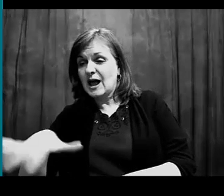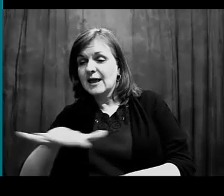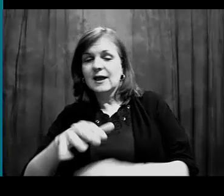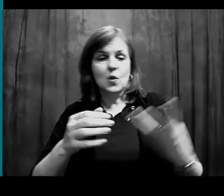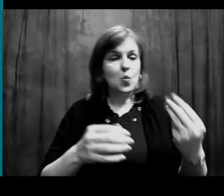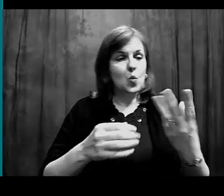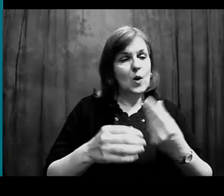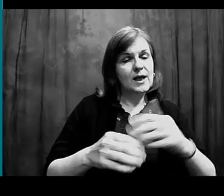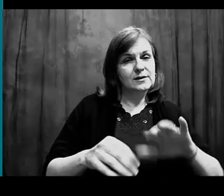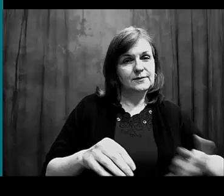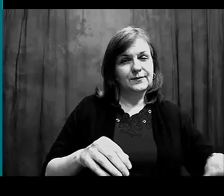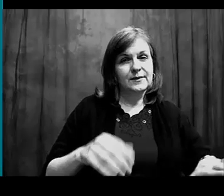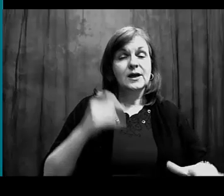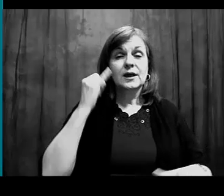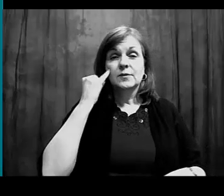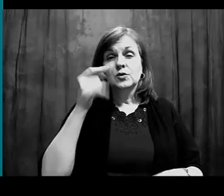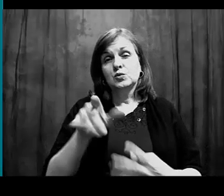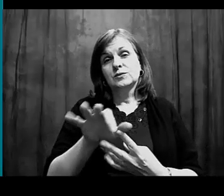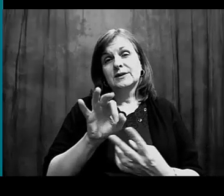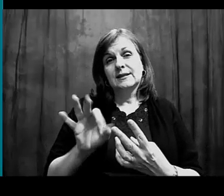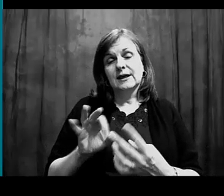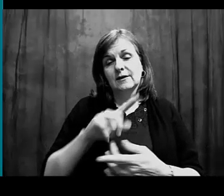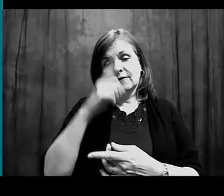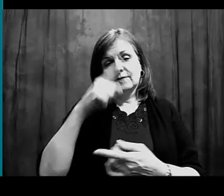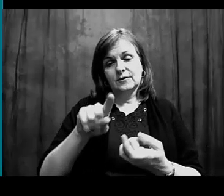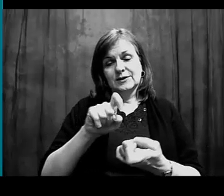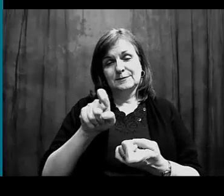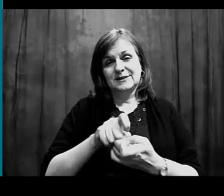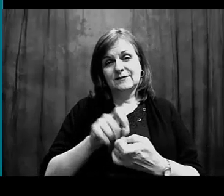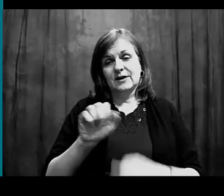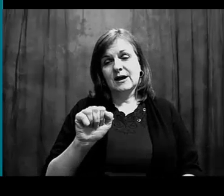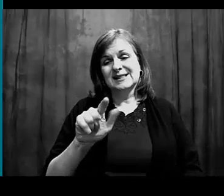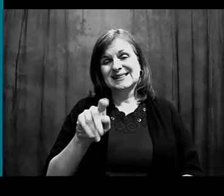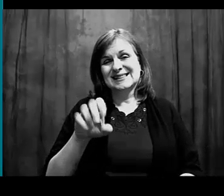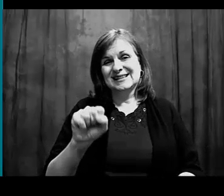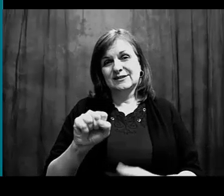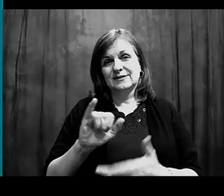we talked before that if you're going to select for particular alleles we select for them